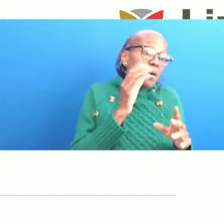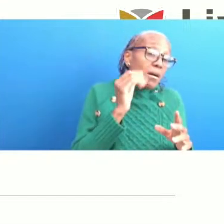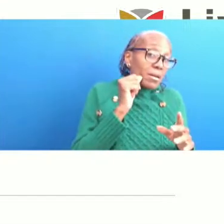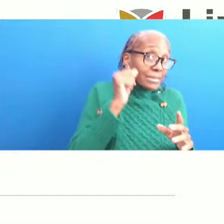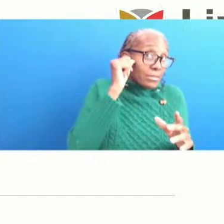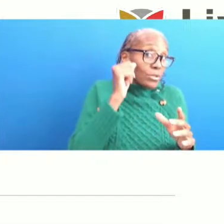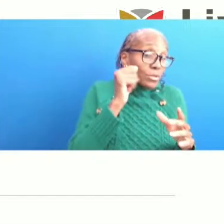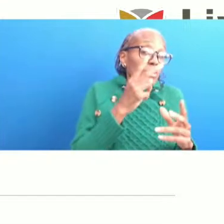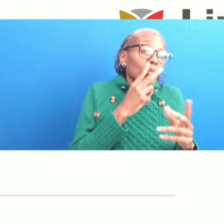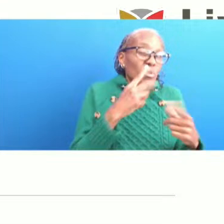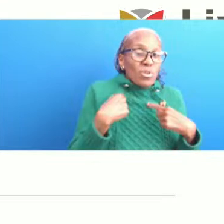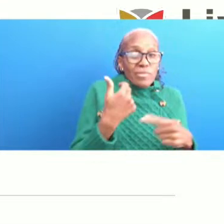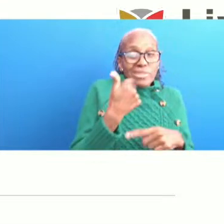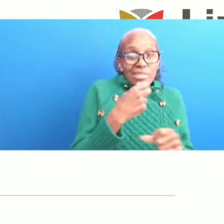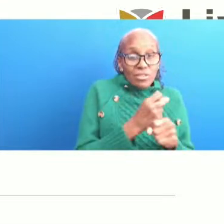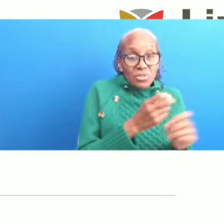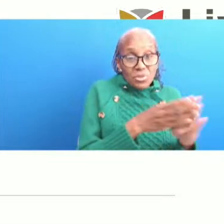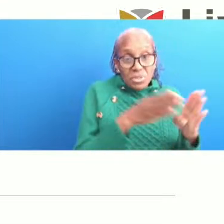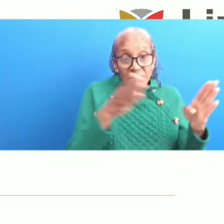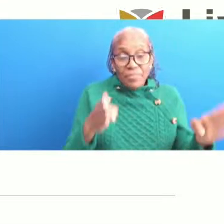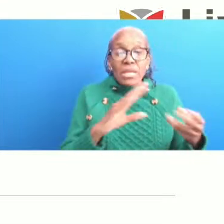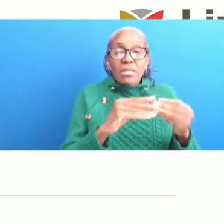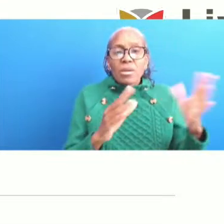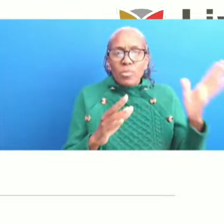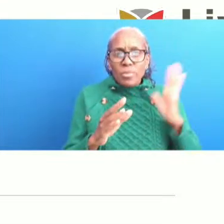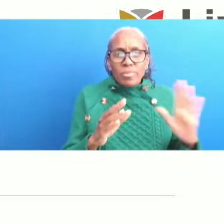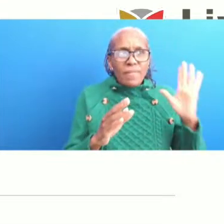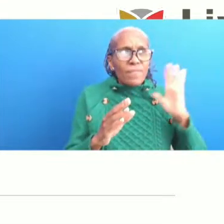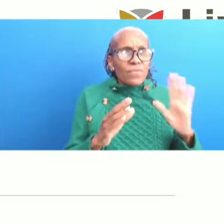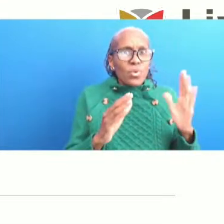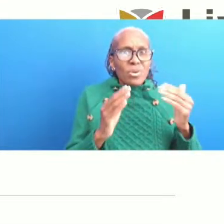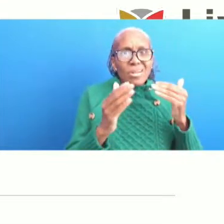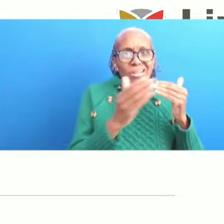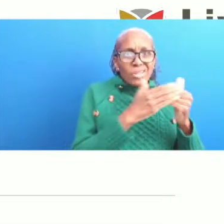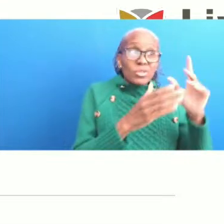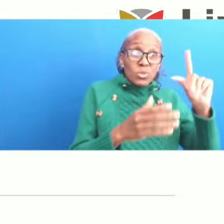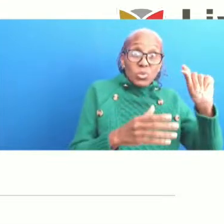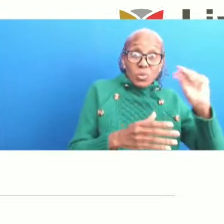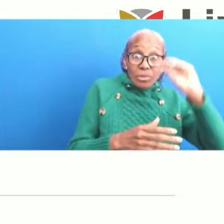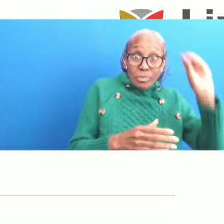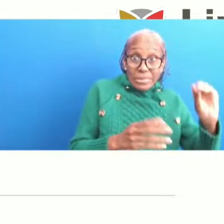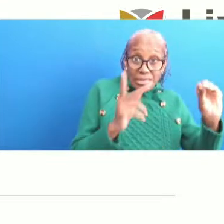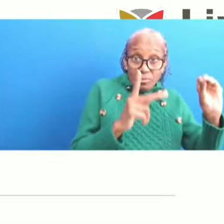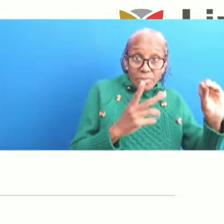AND SO WE HAVE SEEN OUR PROGRESS IN ADULT SMOKING OVER